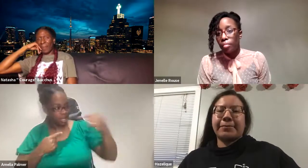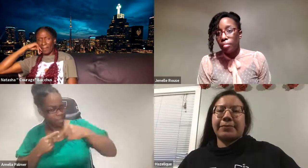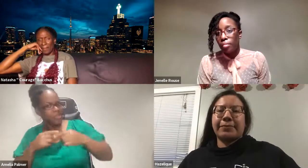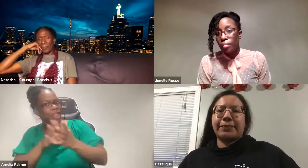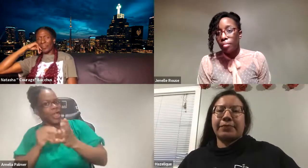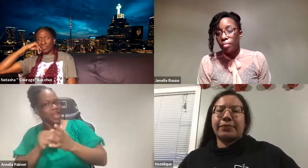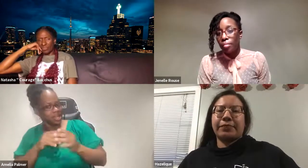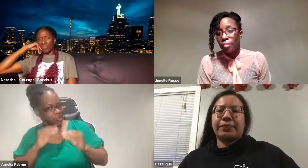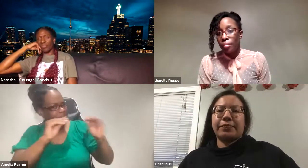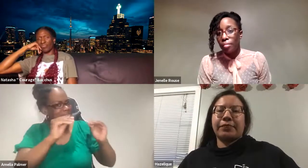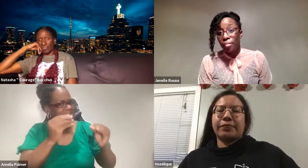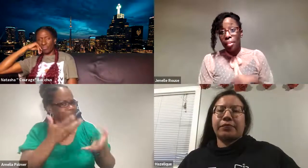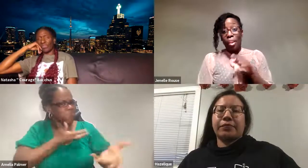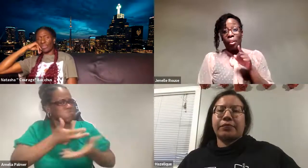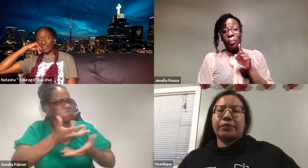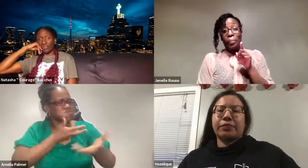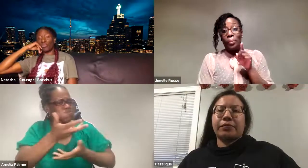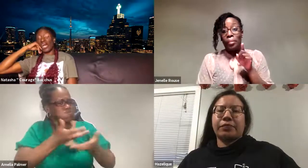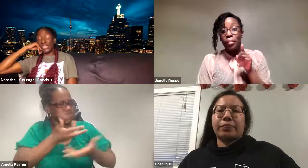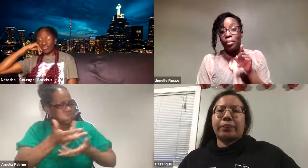if i'm going to learn your language, you have to learn my language too and it'll